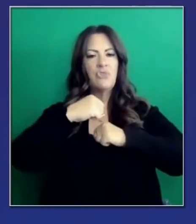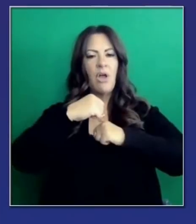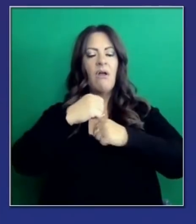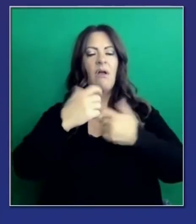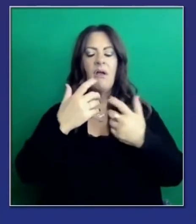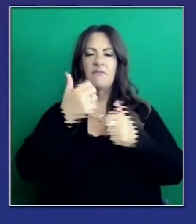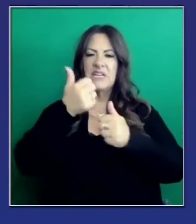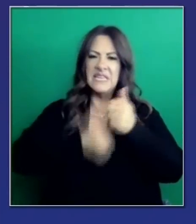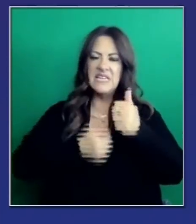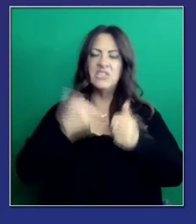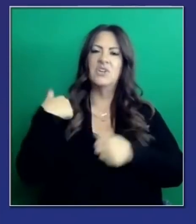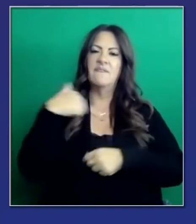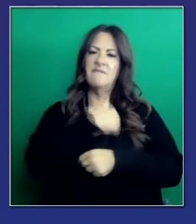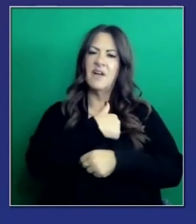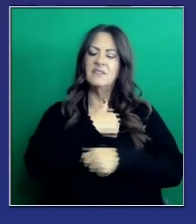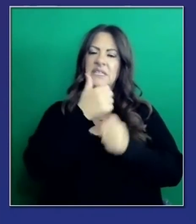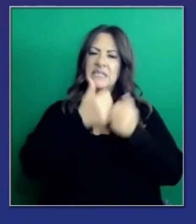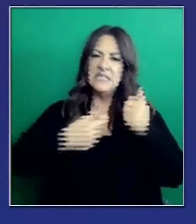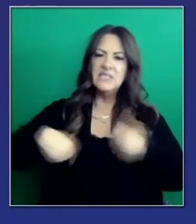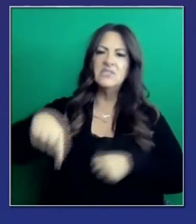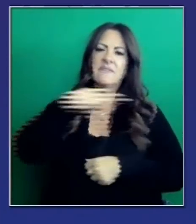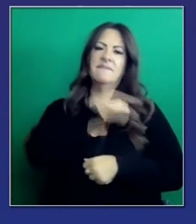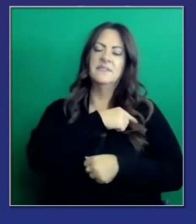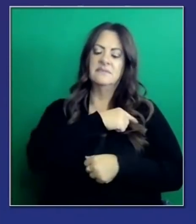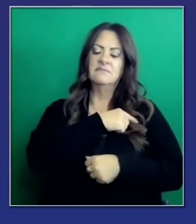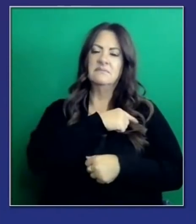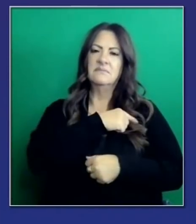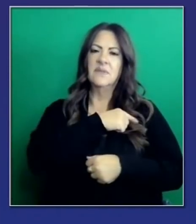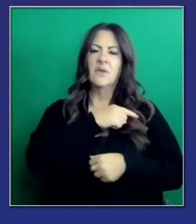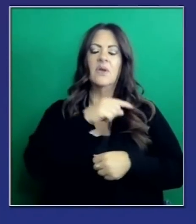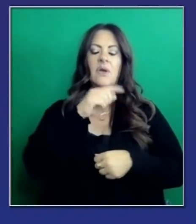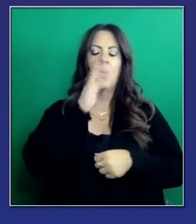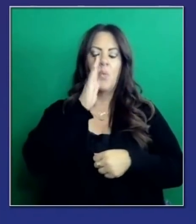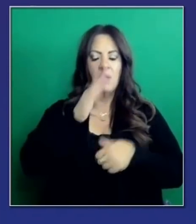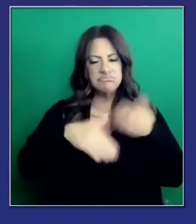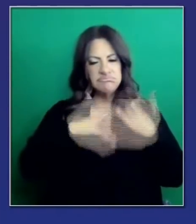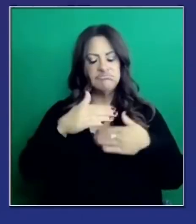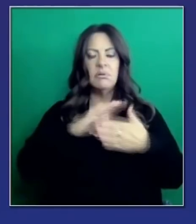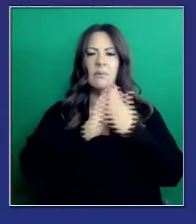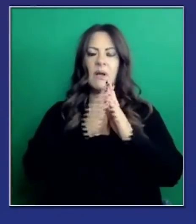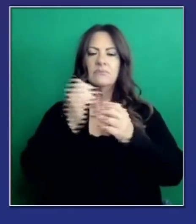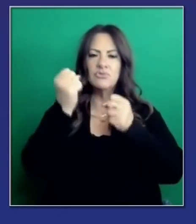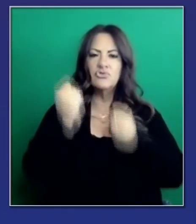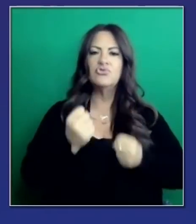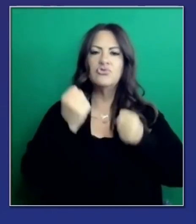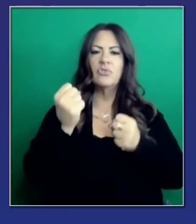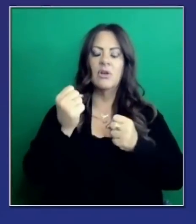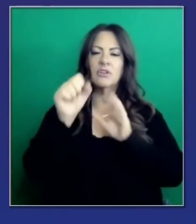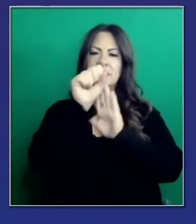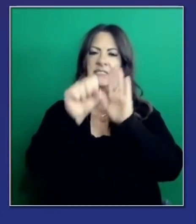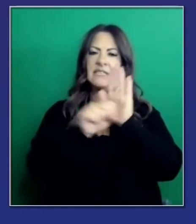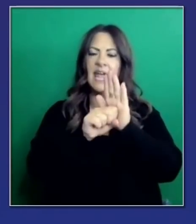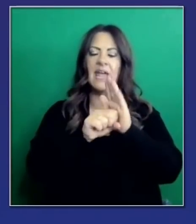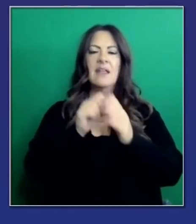THAT WANTS THEM ADMINISTERED AND GETTING BACK TO A POINT WHERE WE CAN GO BACK TO SOME SORT OF SEMBLANCE OF THE NEW NORMAL.